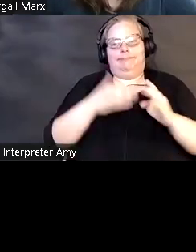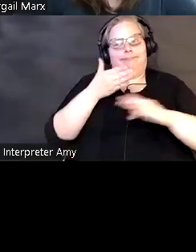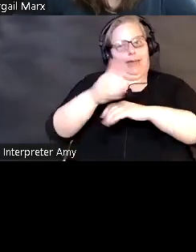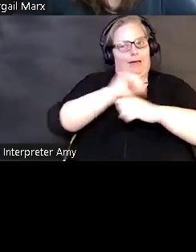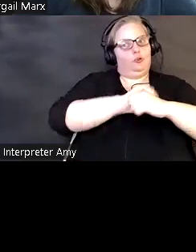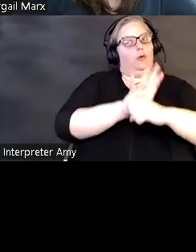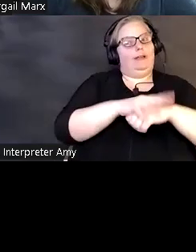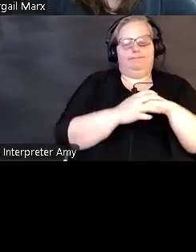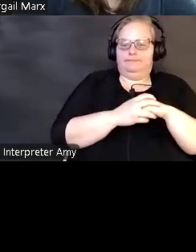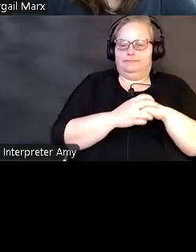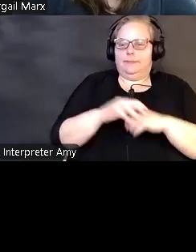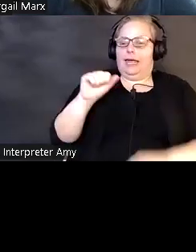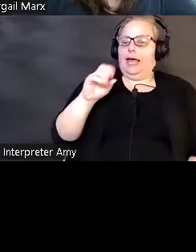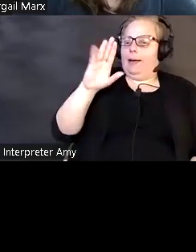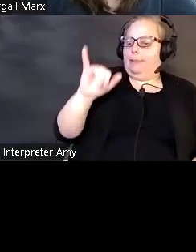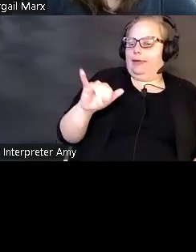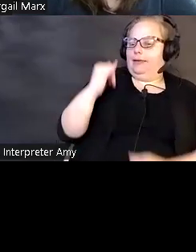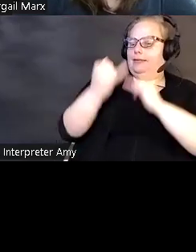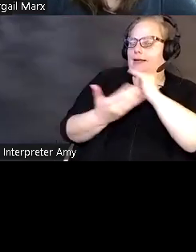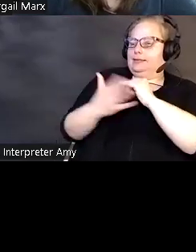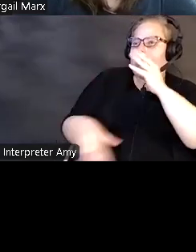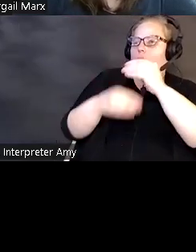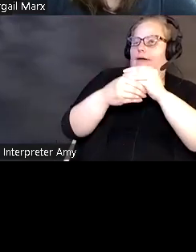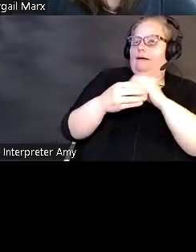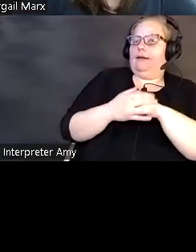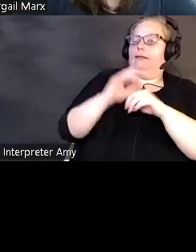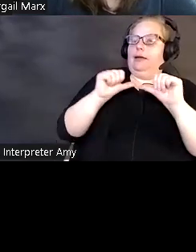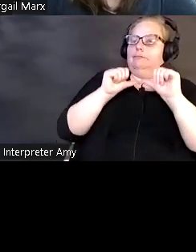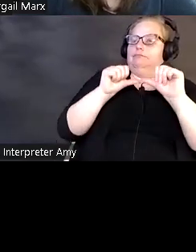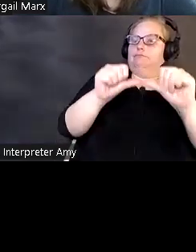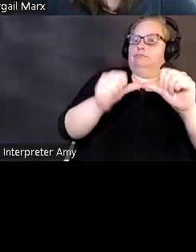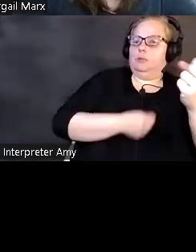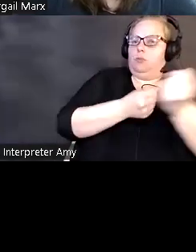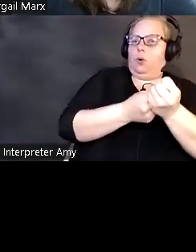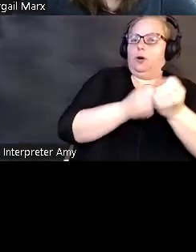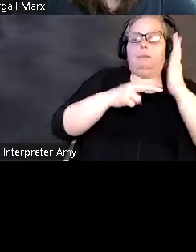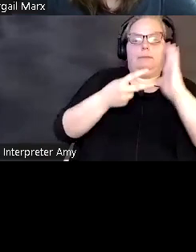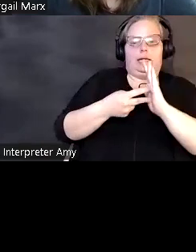thing I would just add too is that that ongoing support doesn't have to be from a professional.